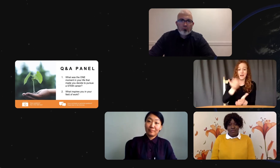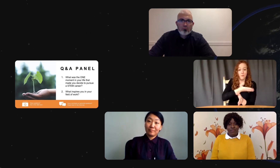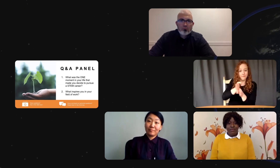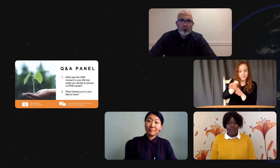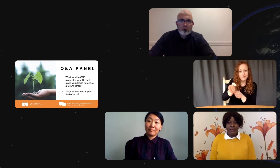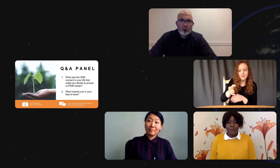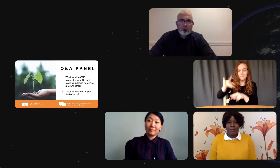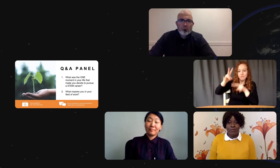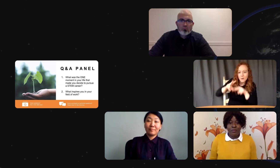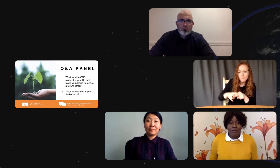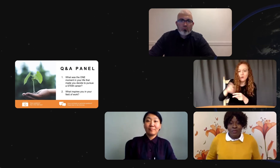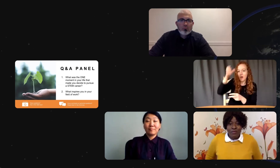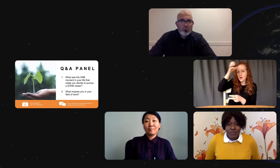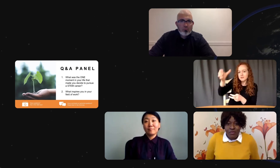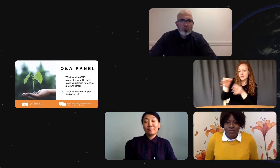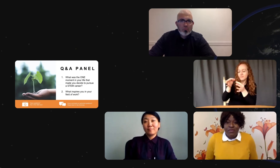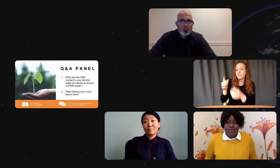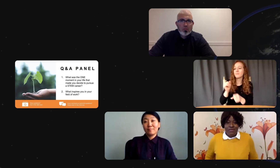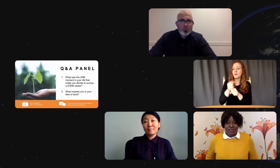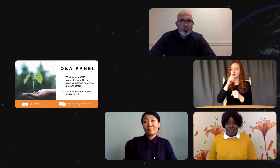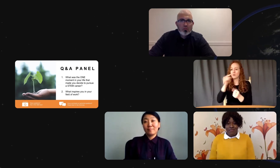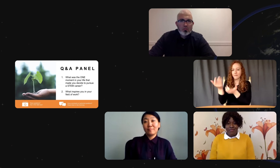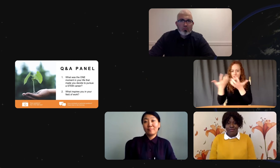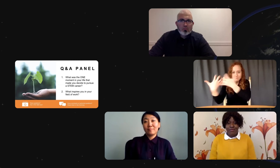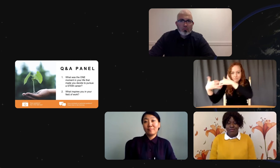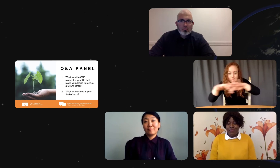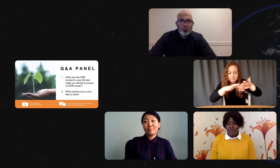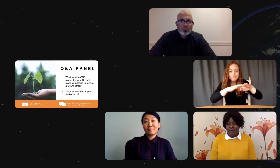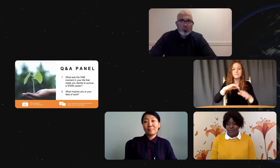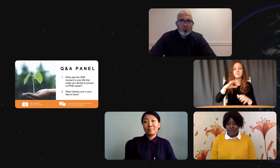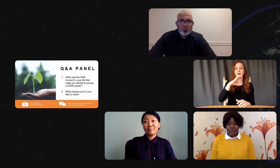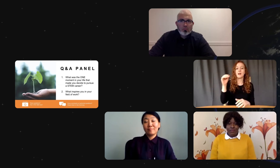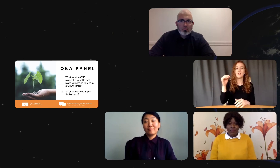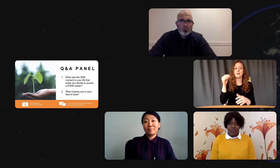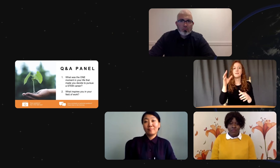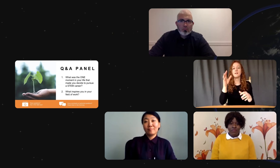with an interpreter who isn't an expert in our field and in our vocabulary.